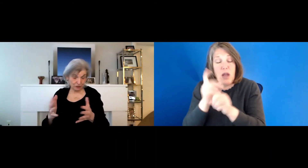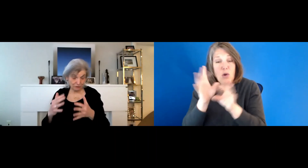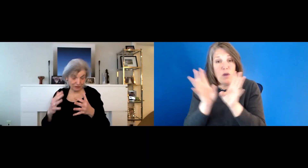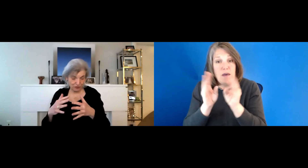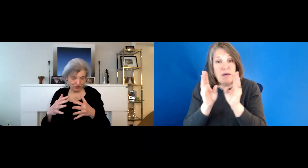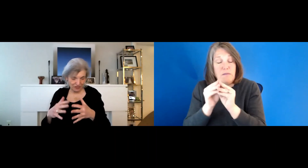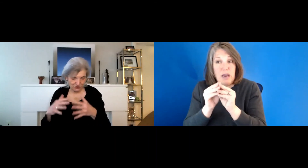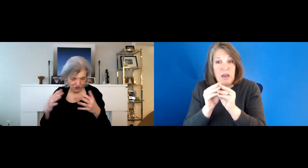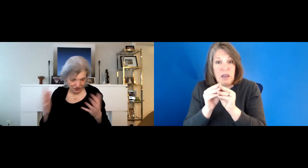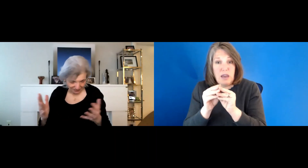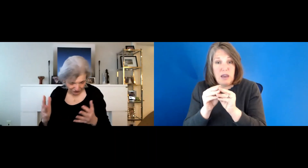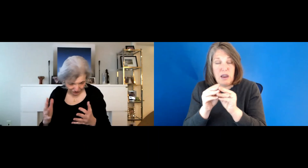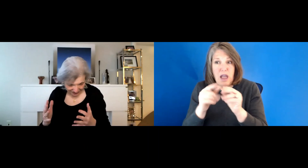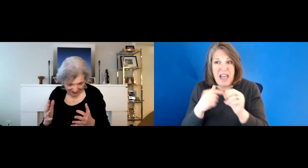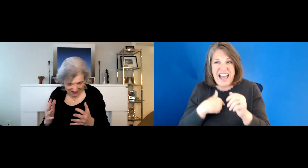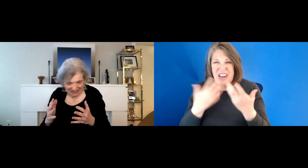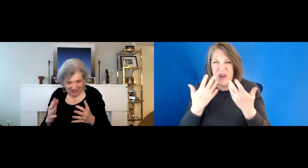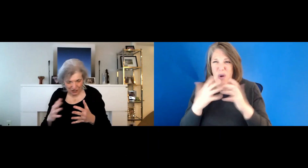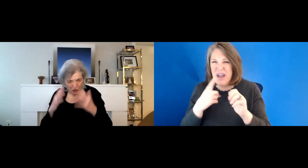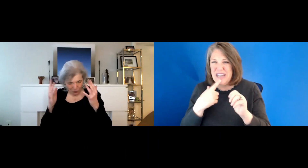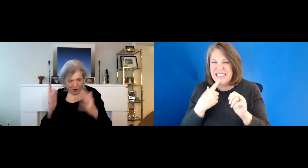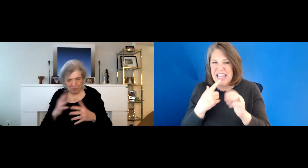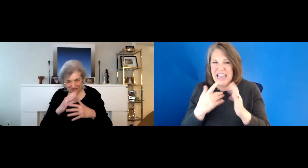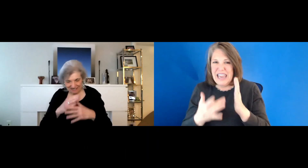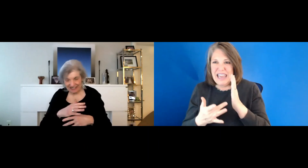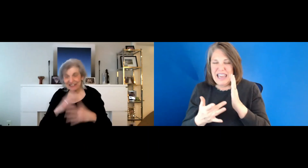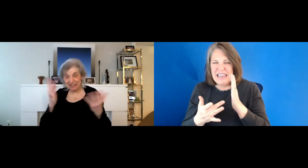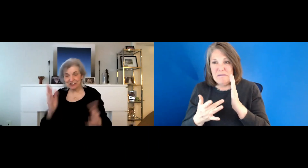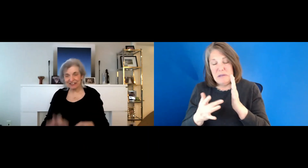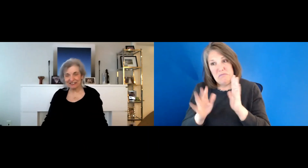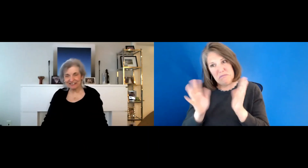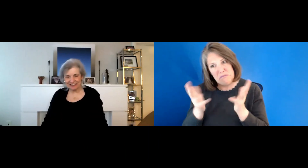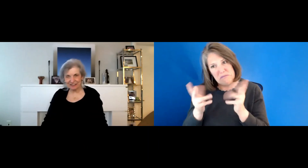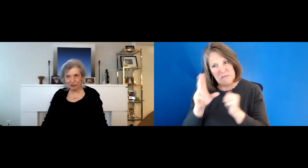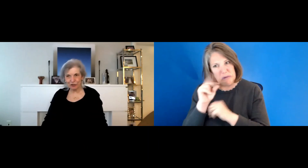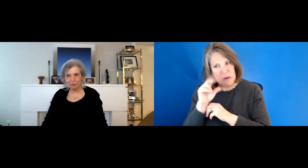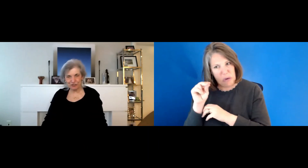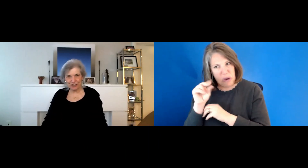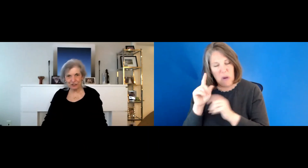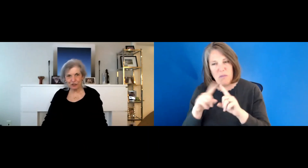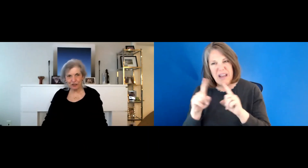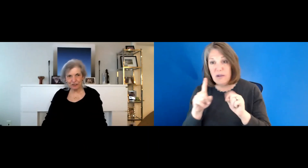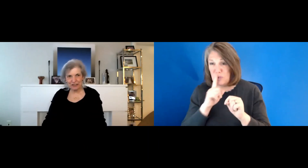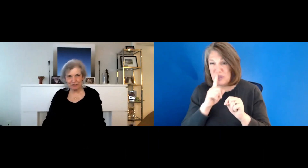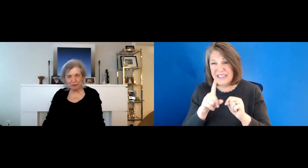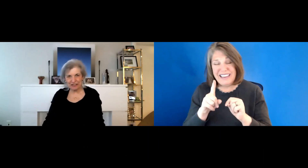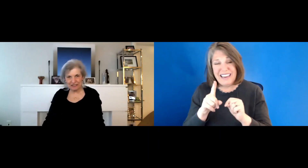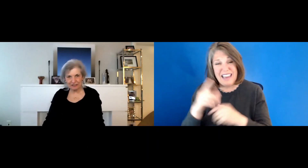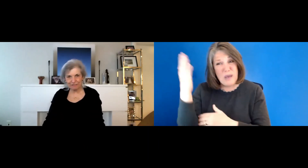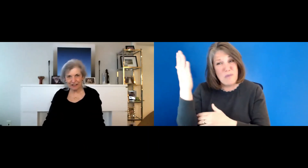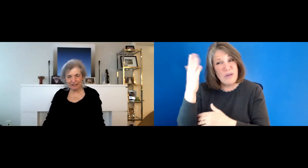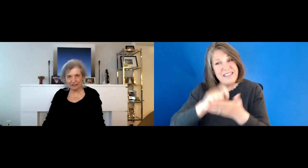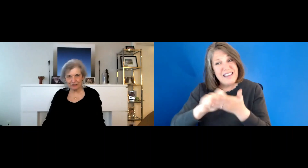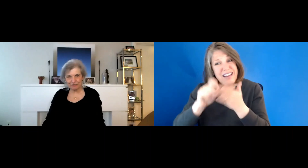no no. But it is technically a no-no. Authors 17:43:38 have to be identified in advance.